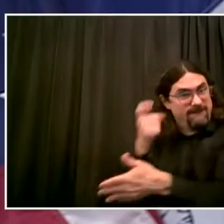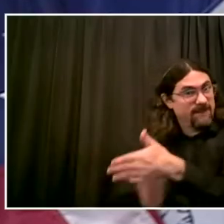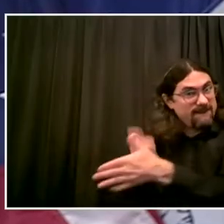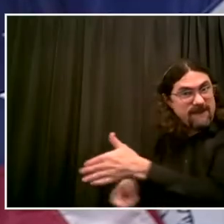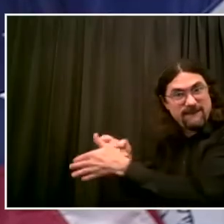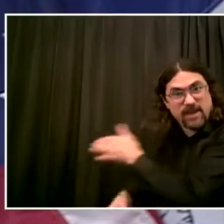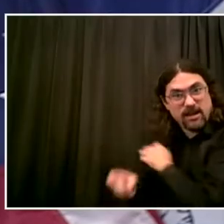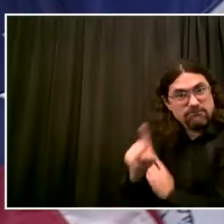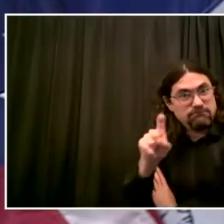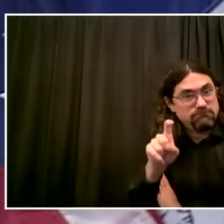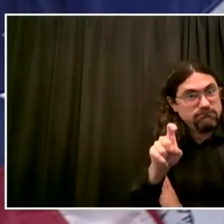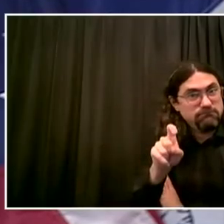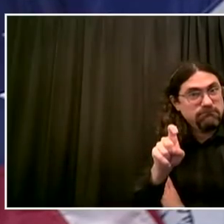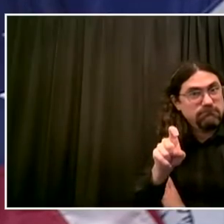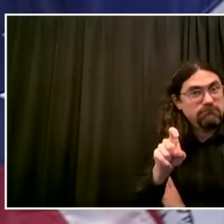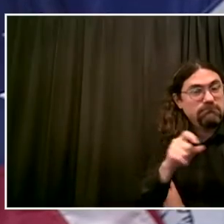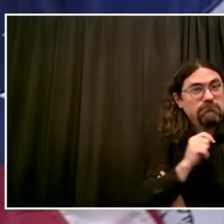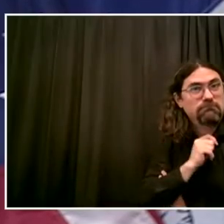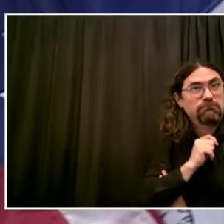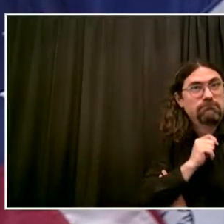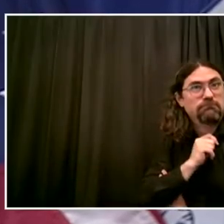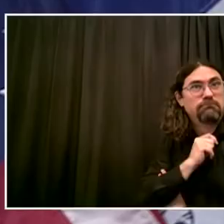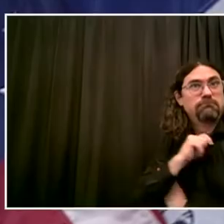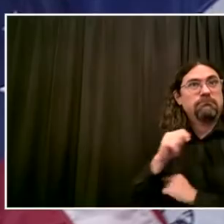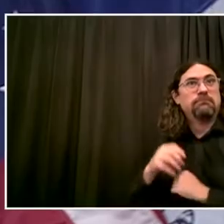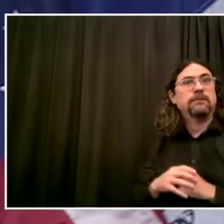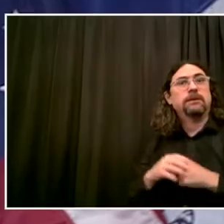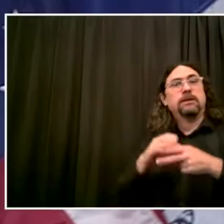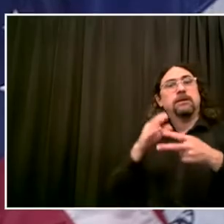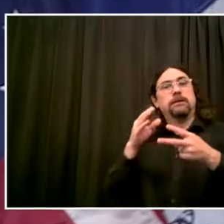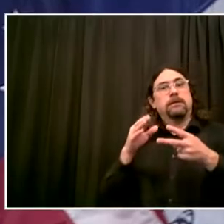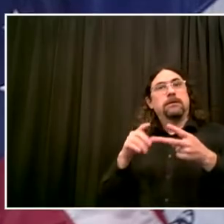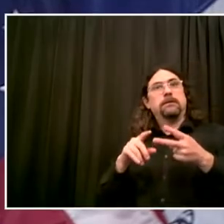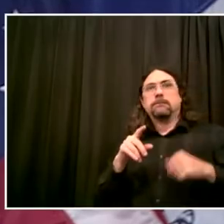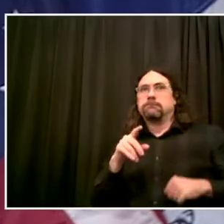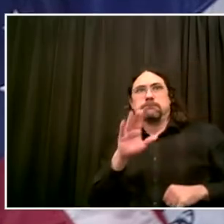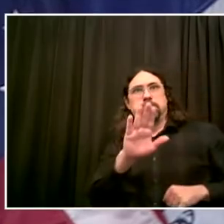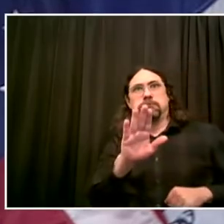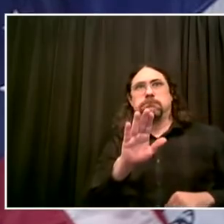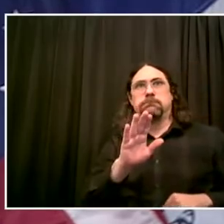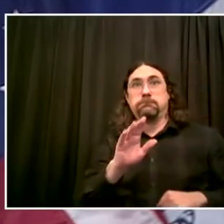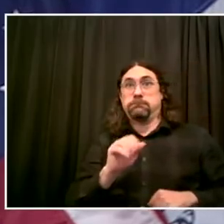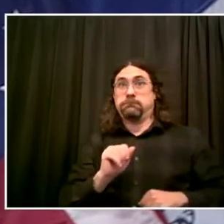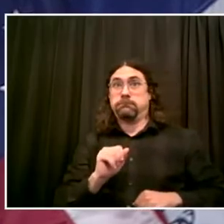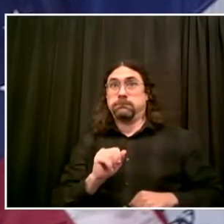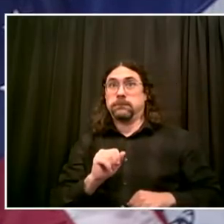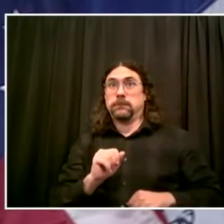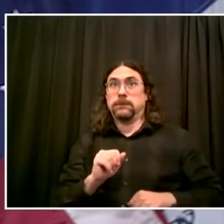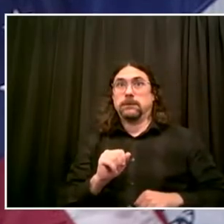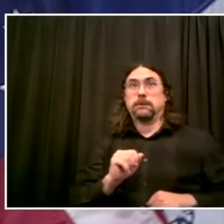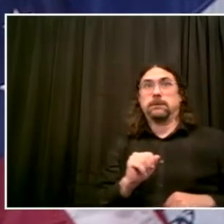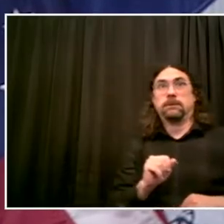GREATER RISK WHICH WILBL E NEEDED TO GO